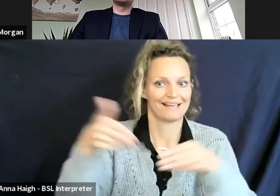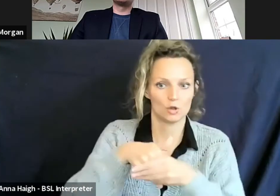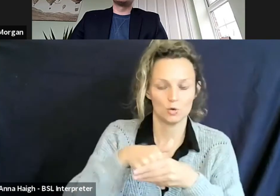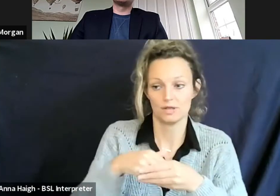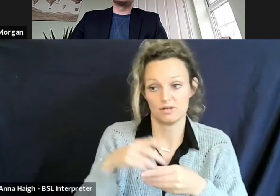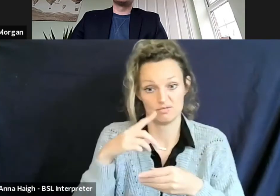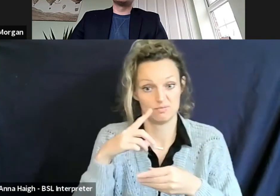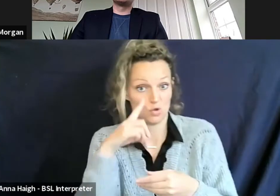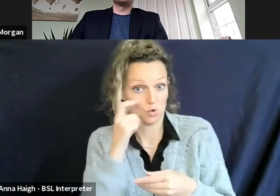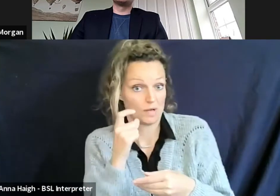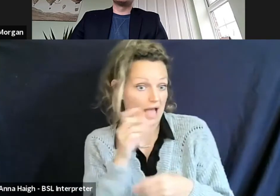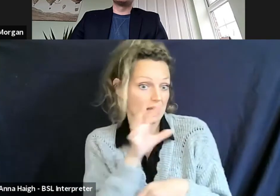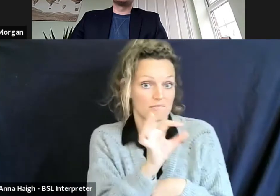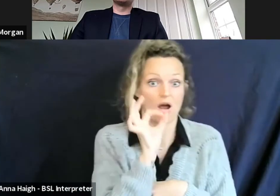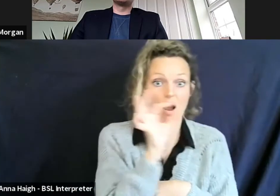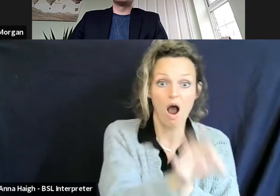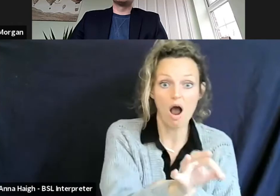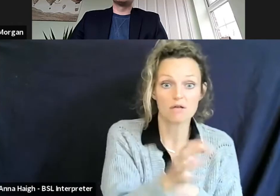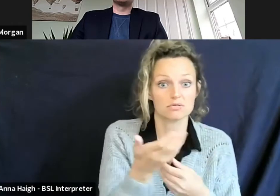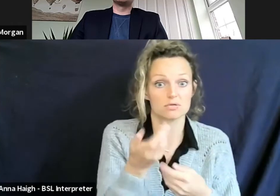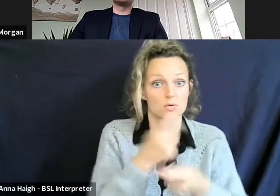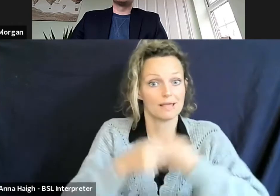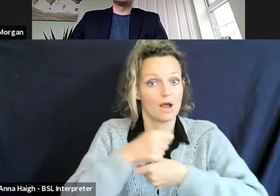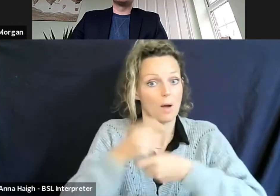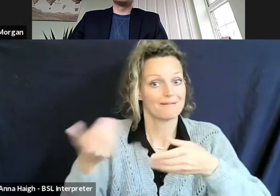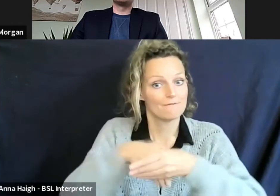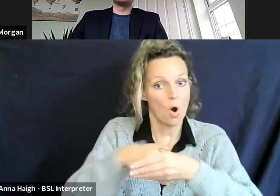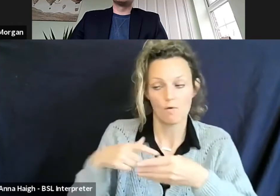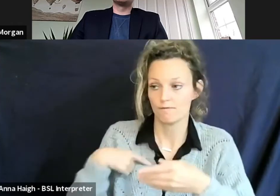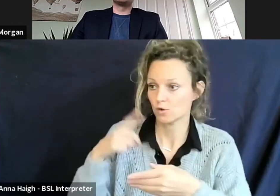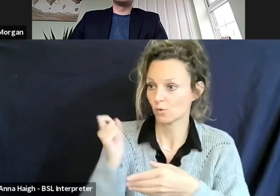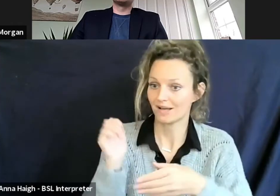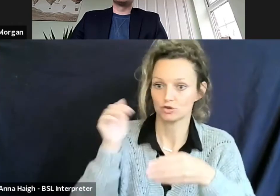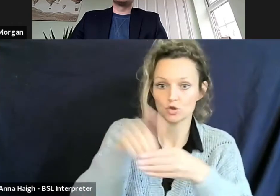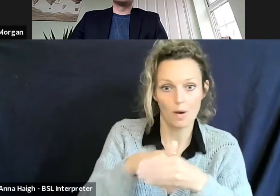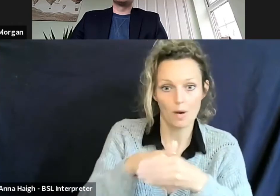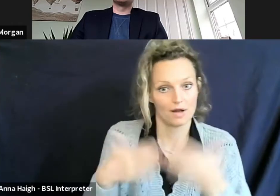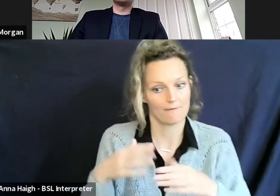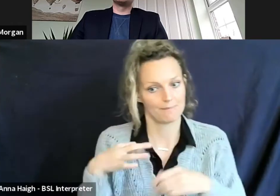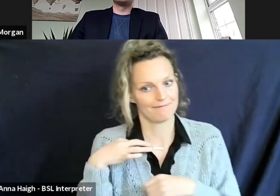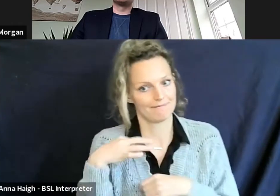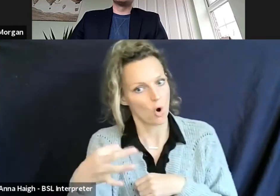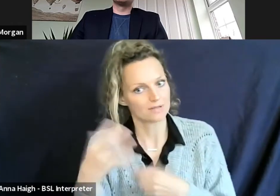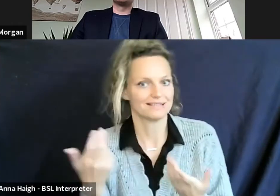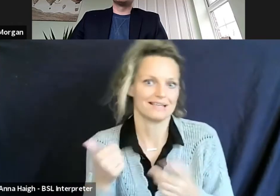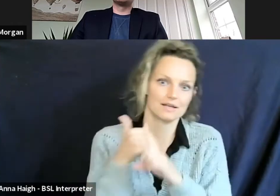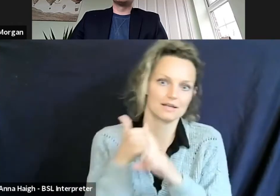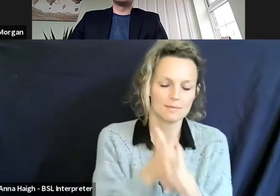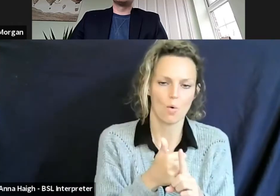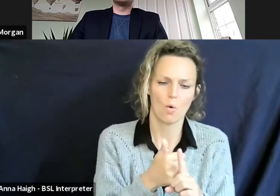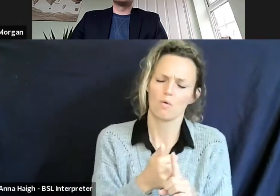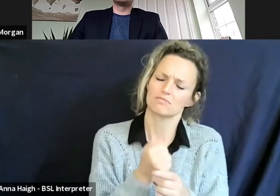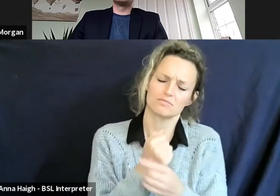week it was national inclusion week and I have been part of 18 sessions this week about inclusion. You can get involved, so can run sessions, I have run four sessions this week.